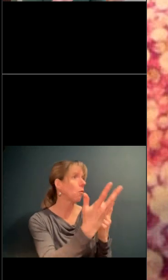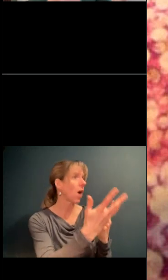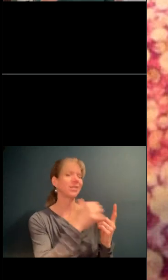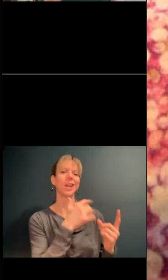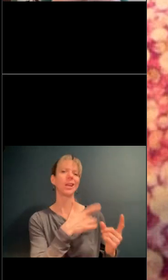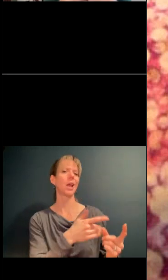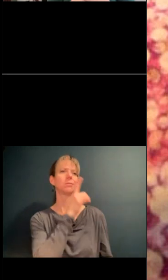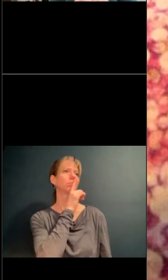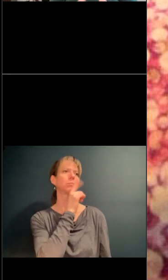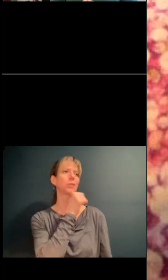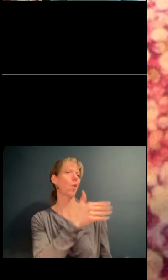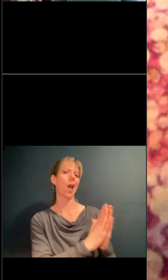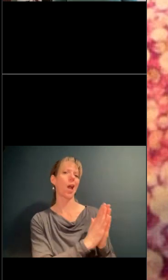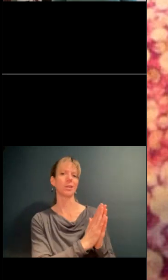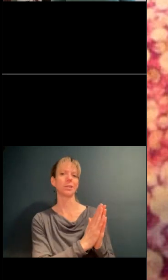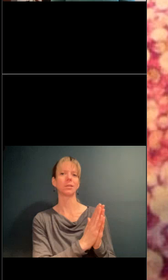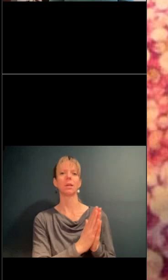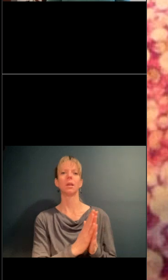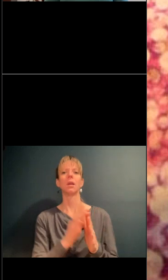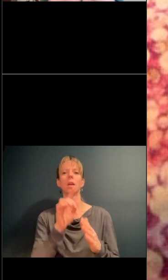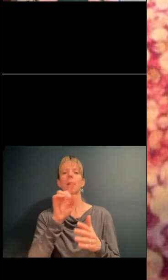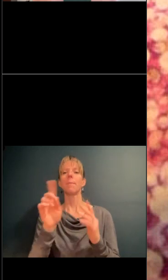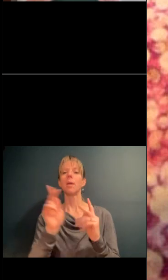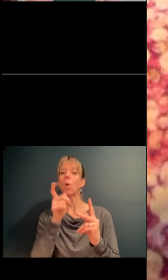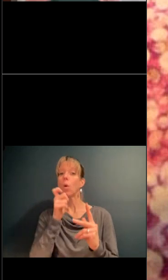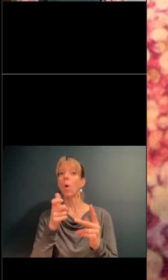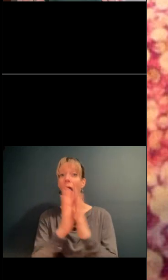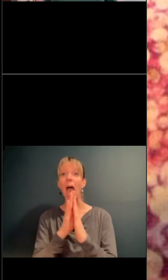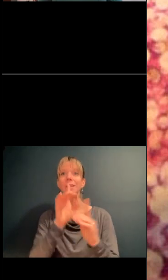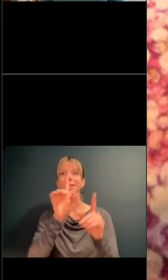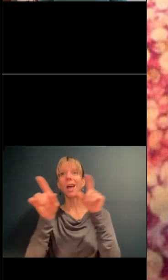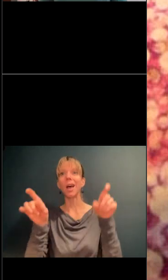it was the voices of professionals and parents that were really the most dominant.